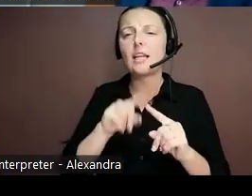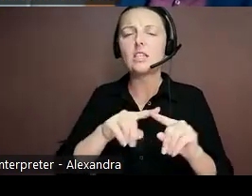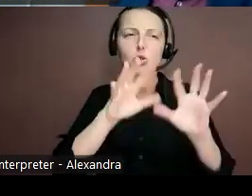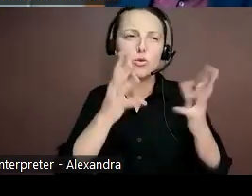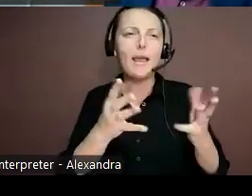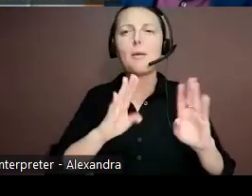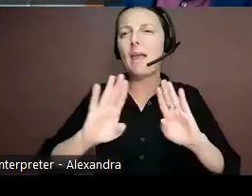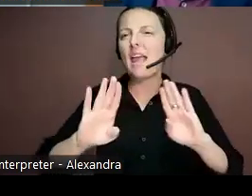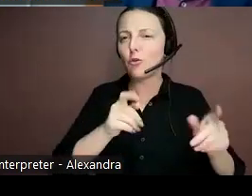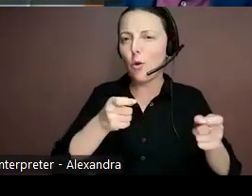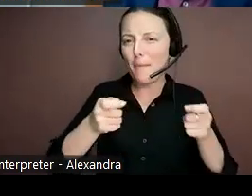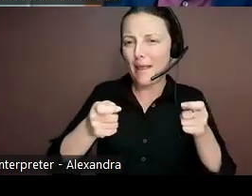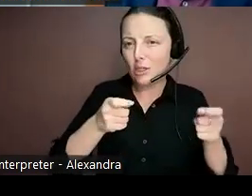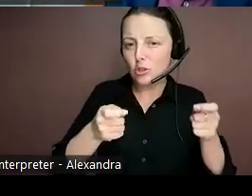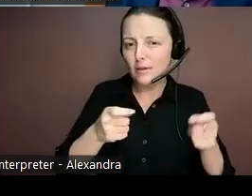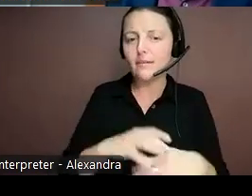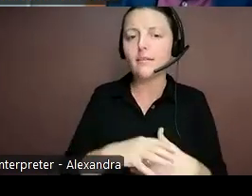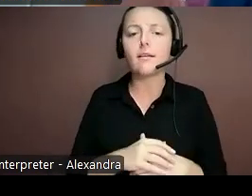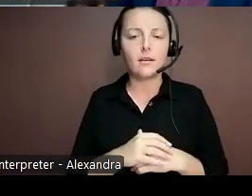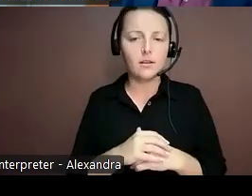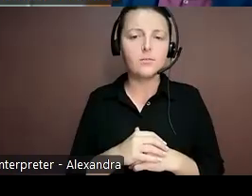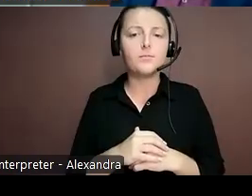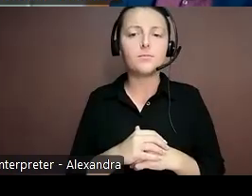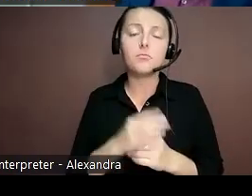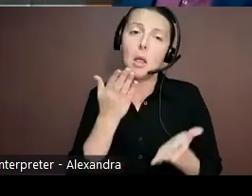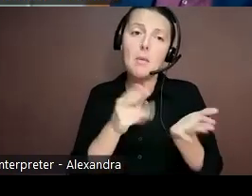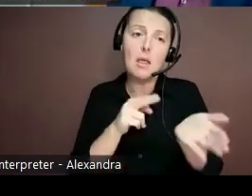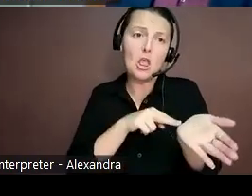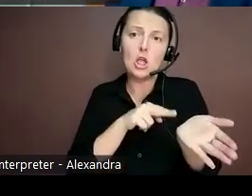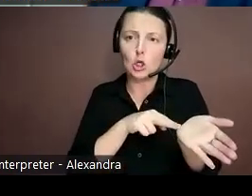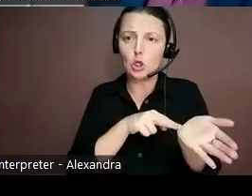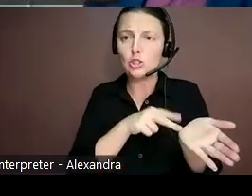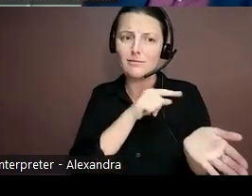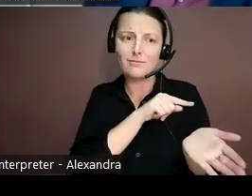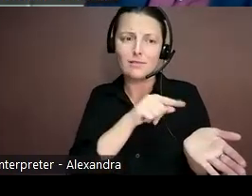uh nursing providers might take the lead on. And then there's behavior intervention planning. Um